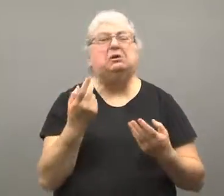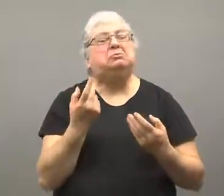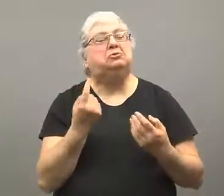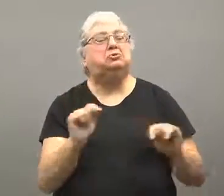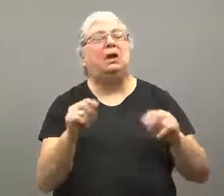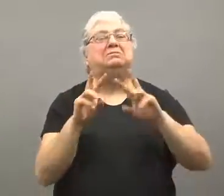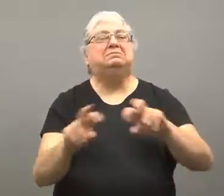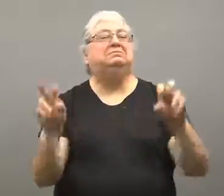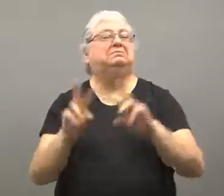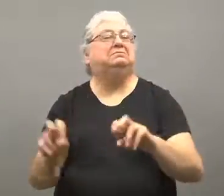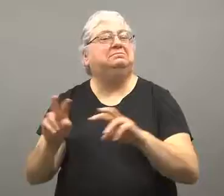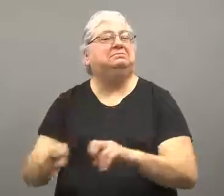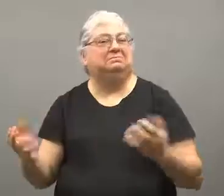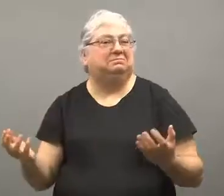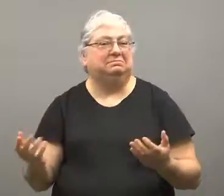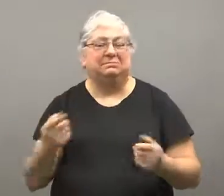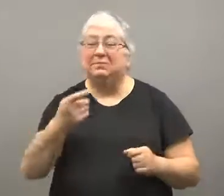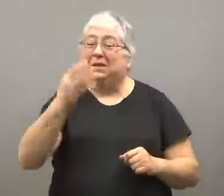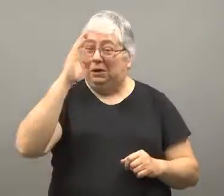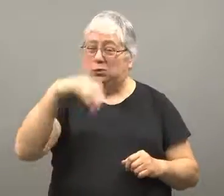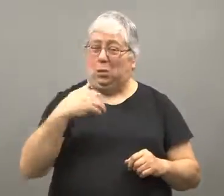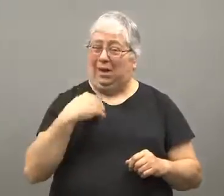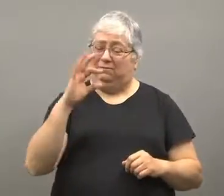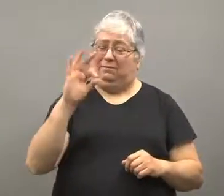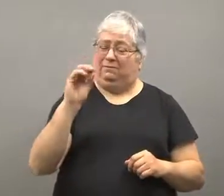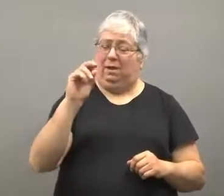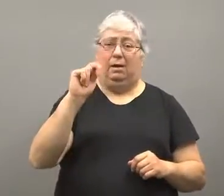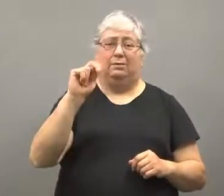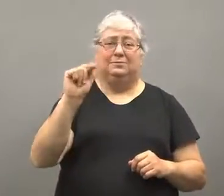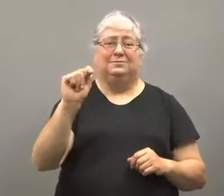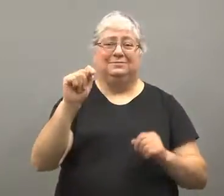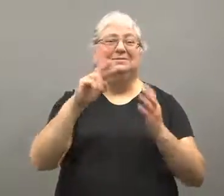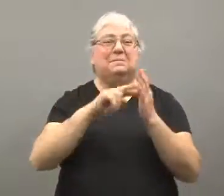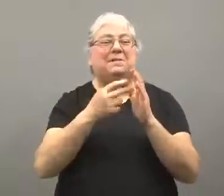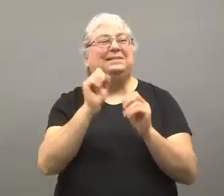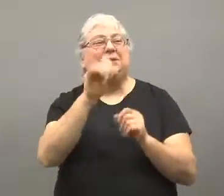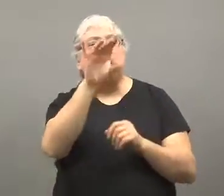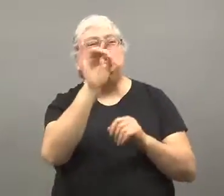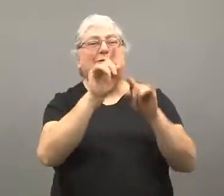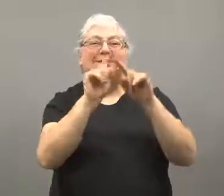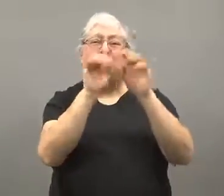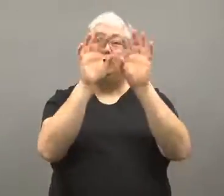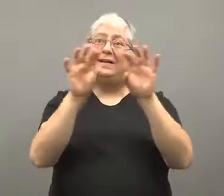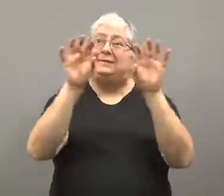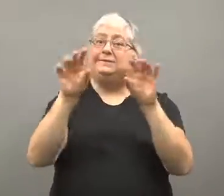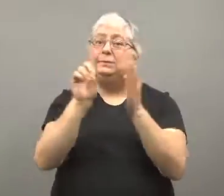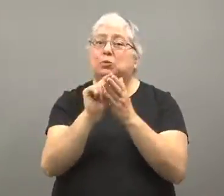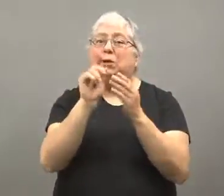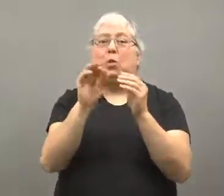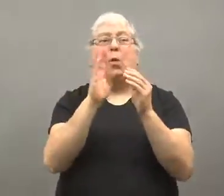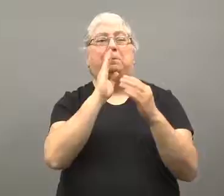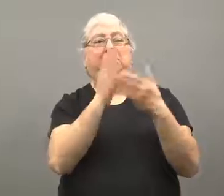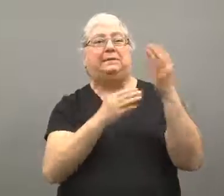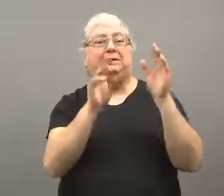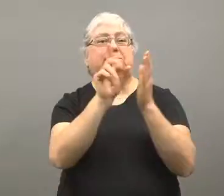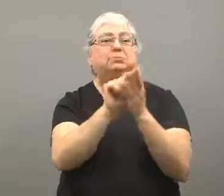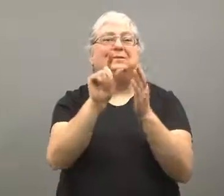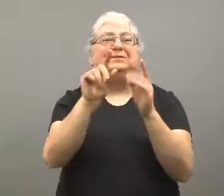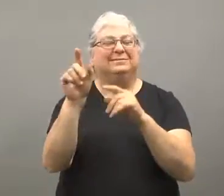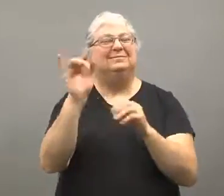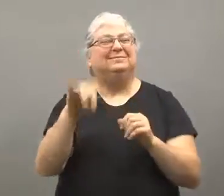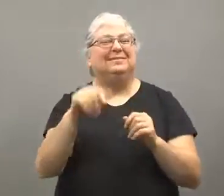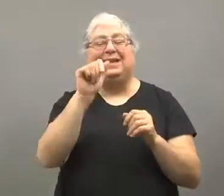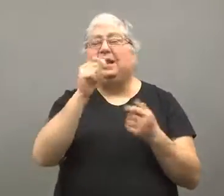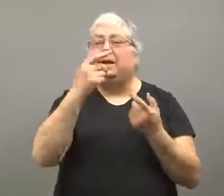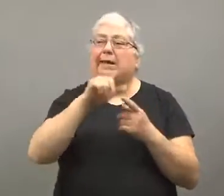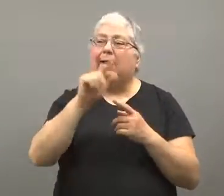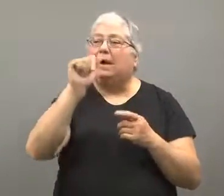He decided to look into it.